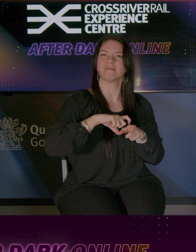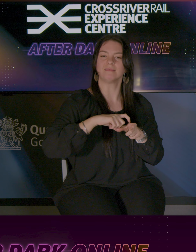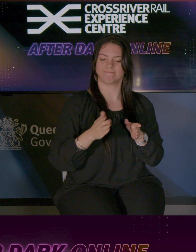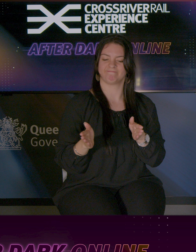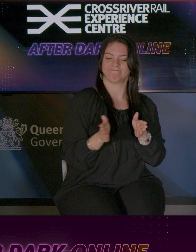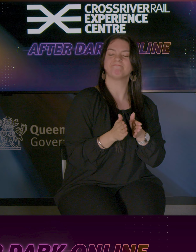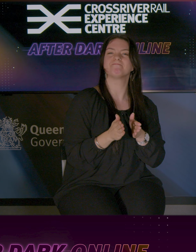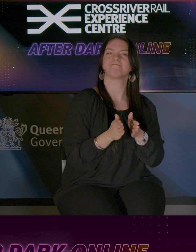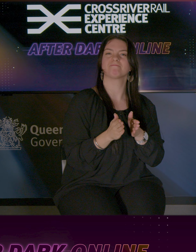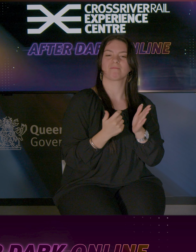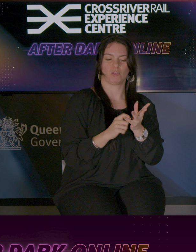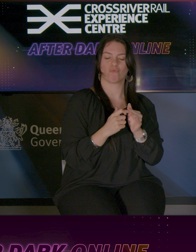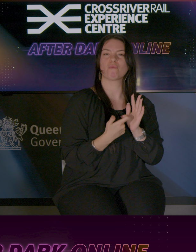a platform and the train